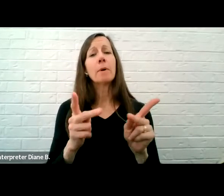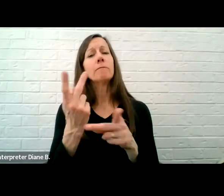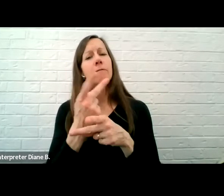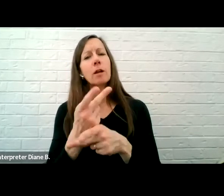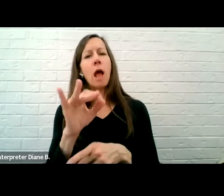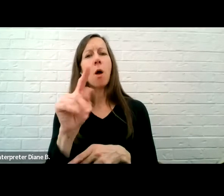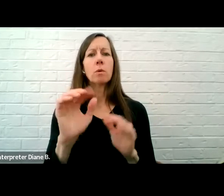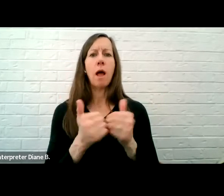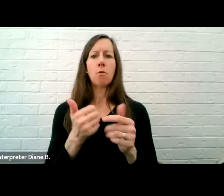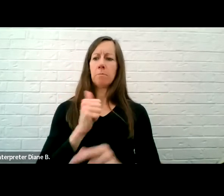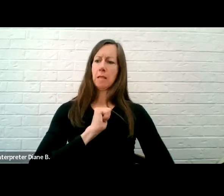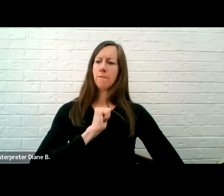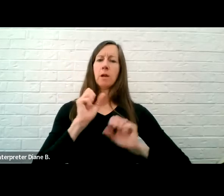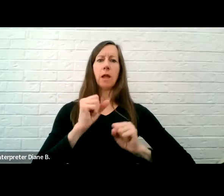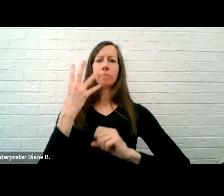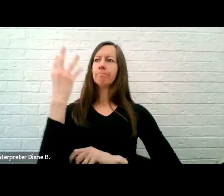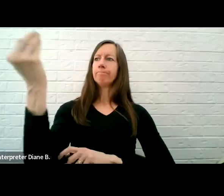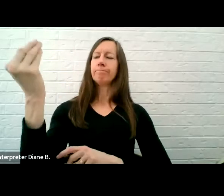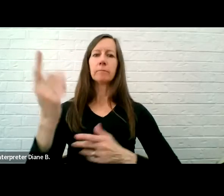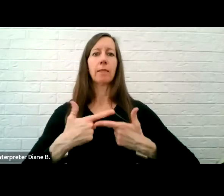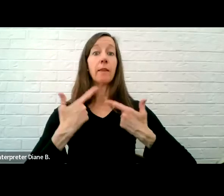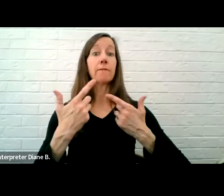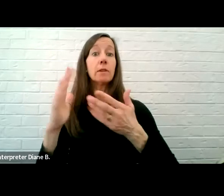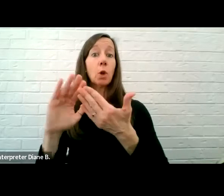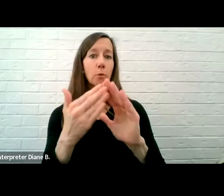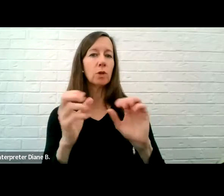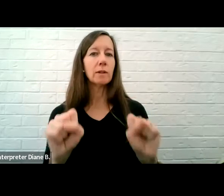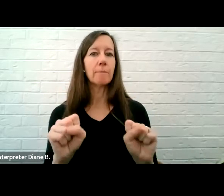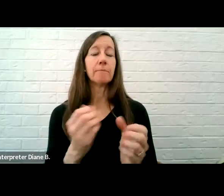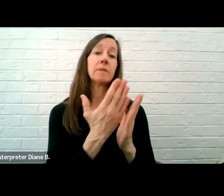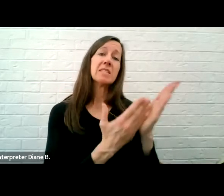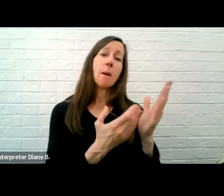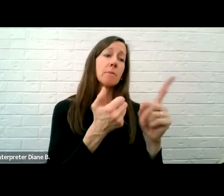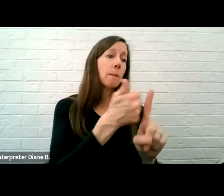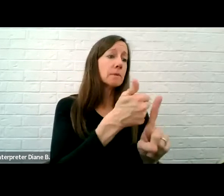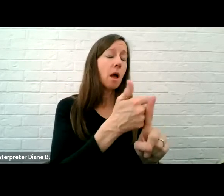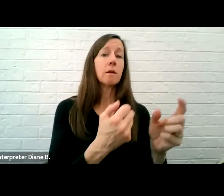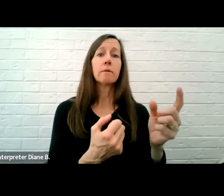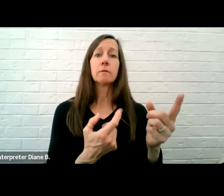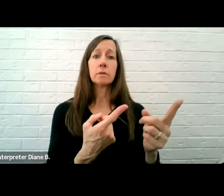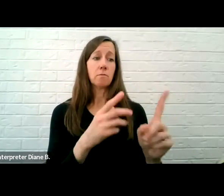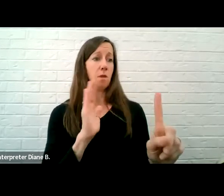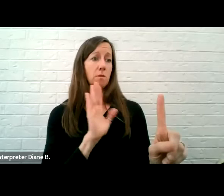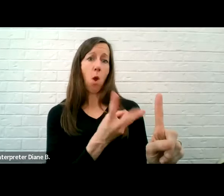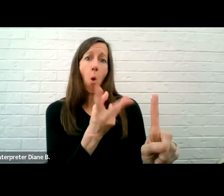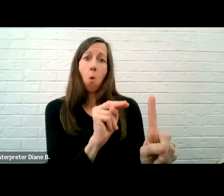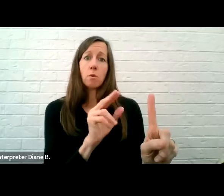And some are supported in their own apartment, and some are supported in apartments with groups.